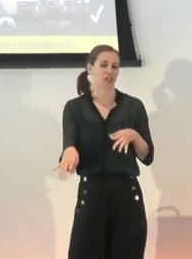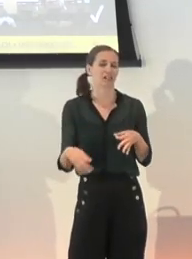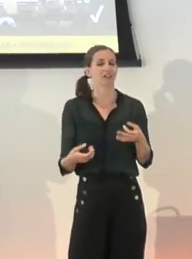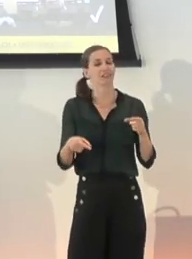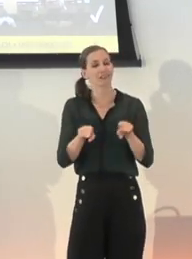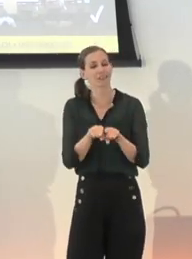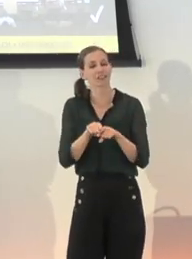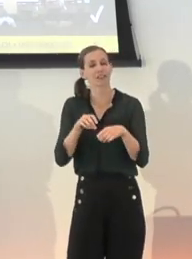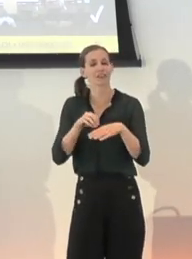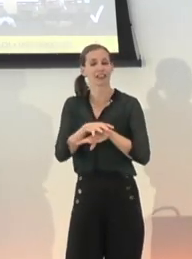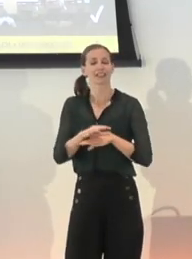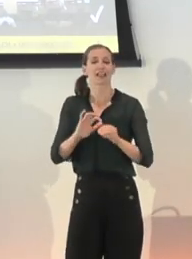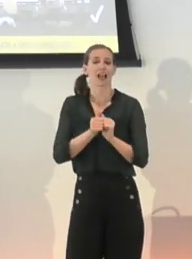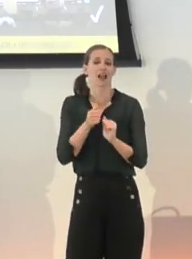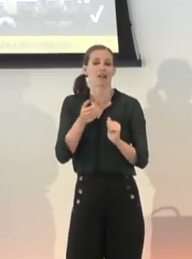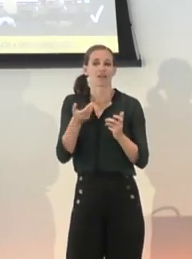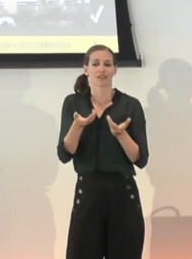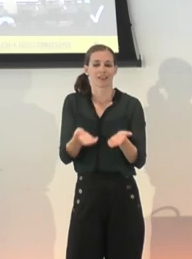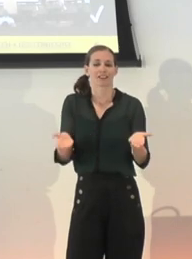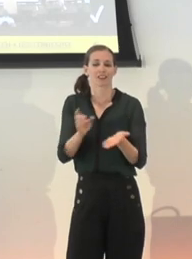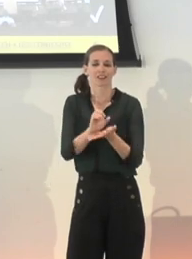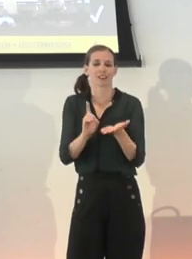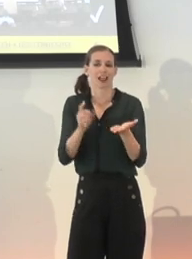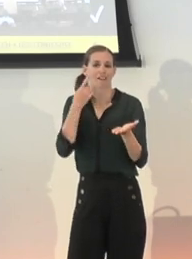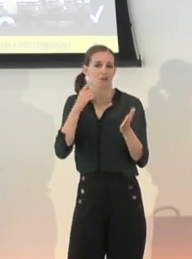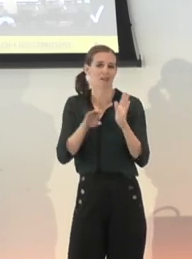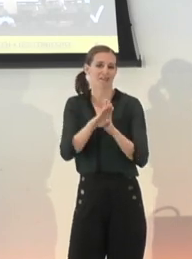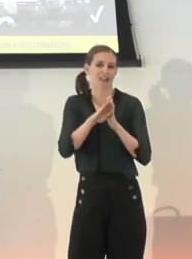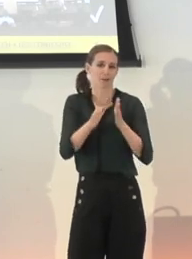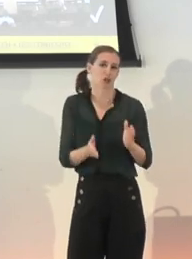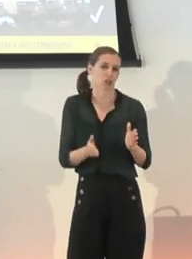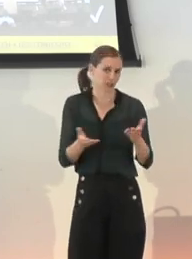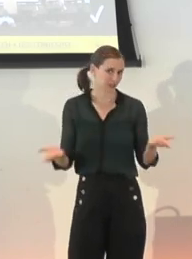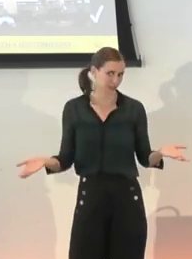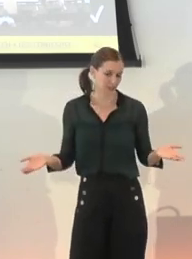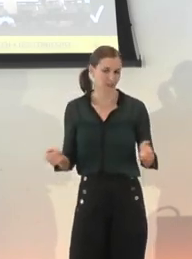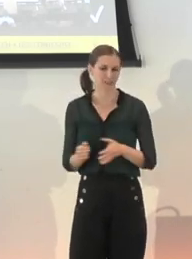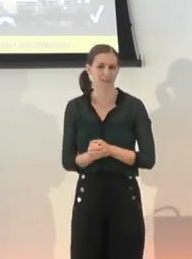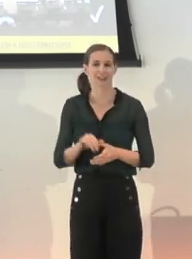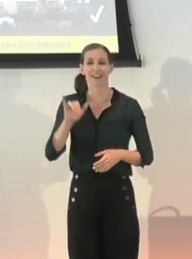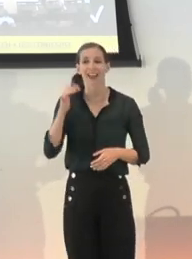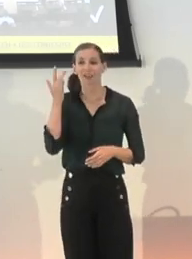everything is being designed for the developers. This is where we see the form factor issues for